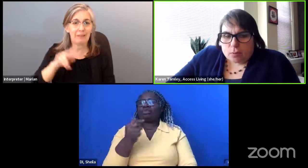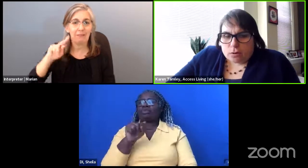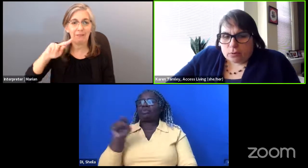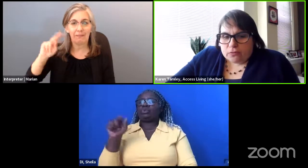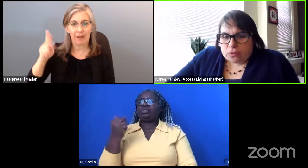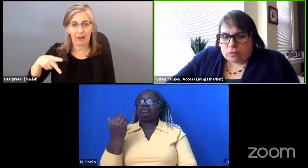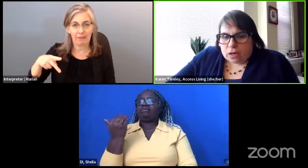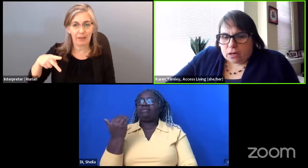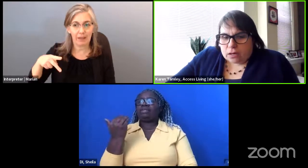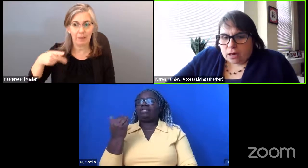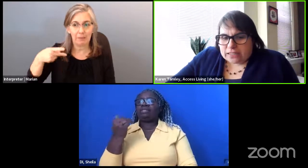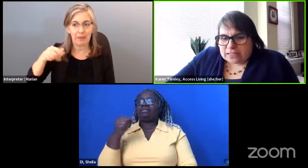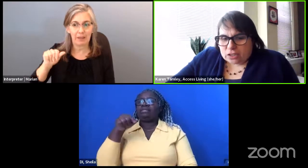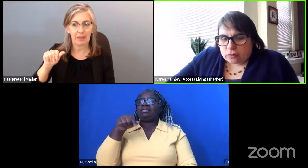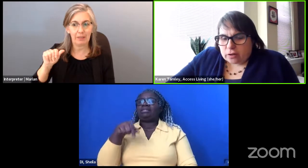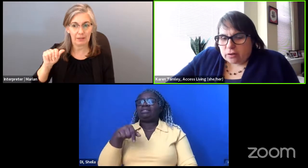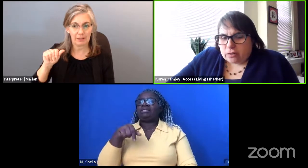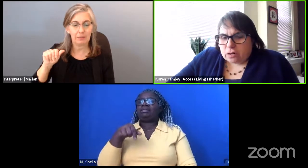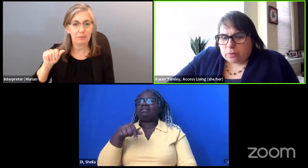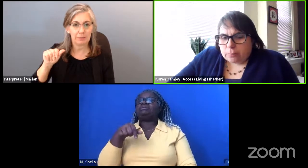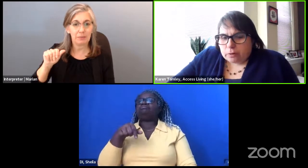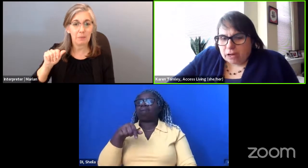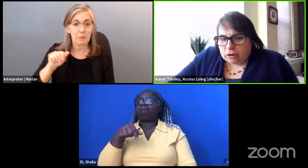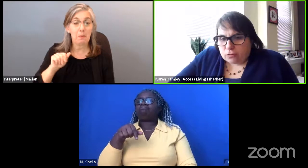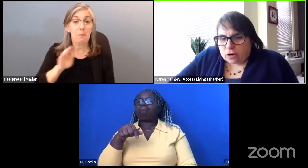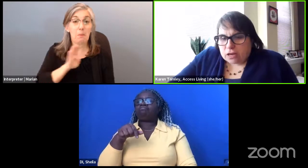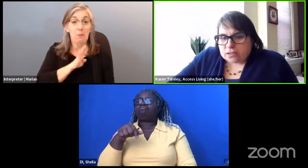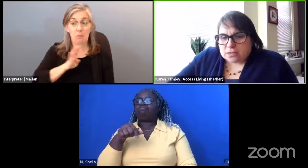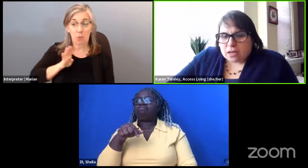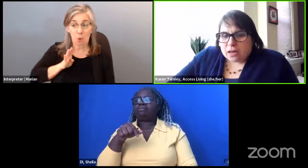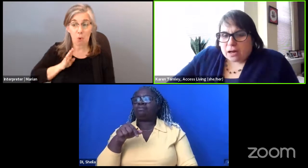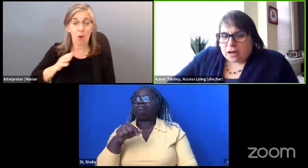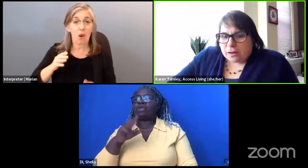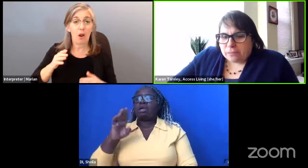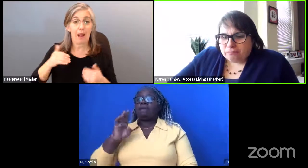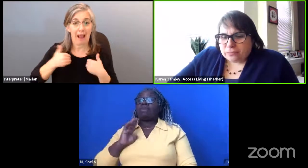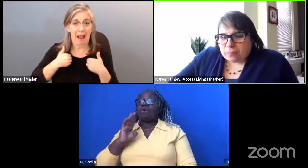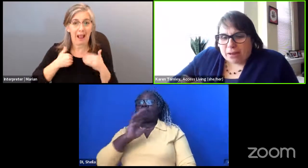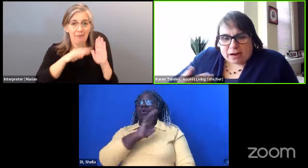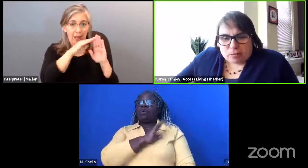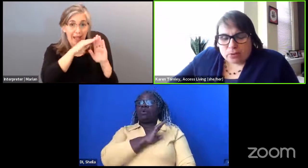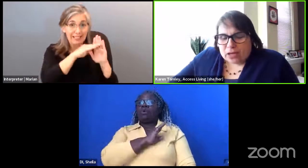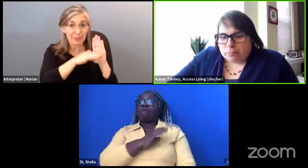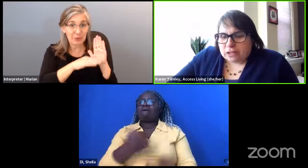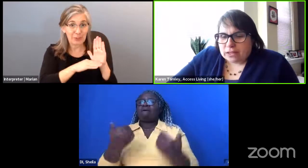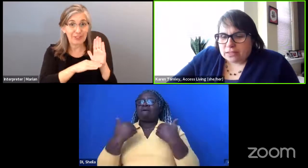The Board reviewed the itinerary that had been prepared for us back when we had planned